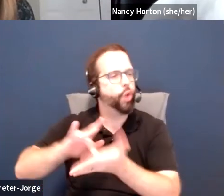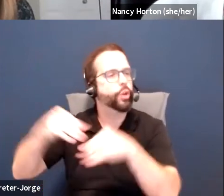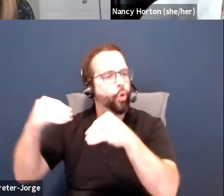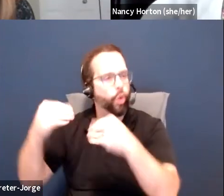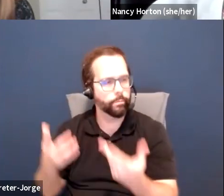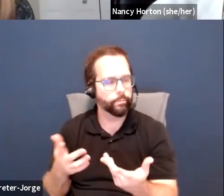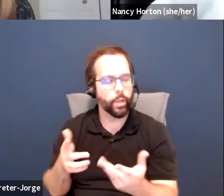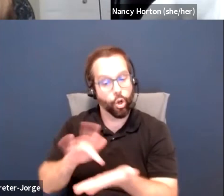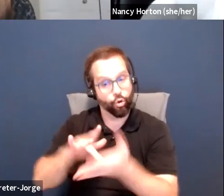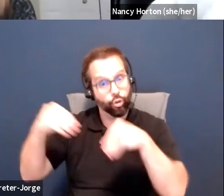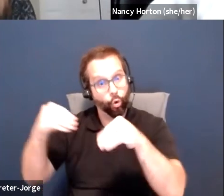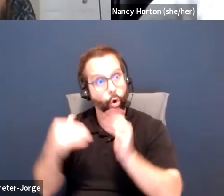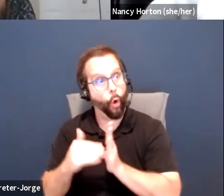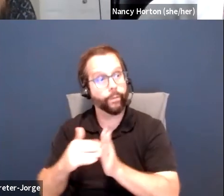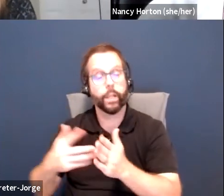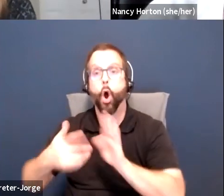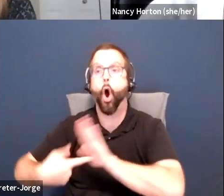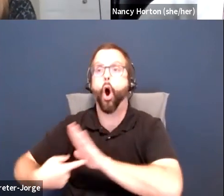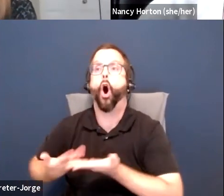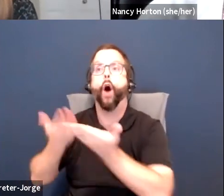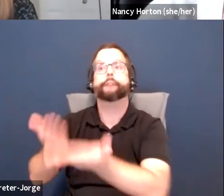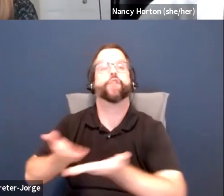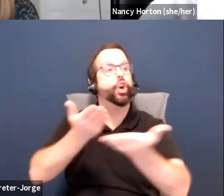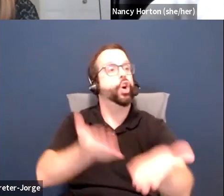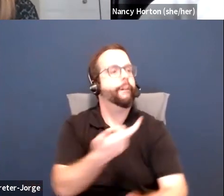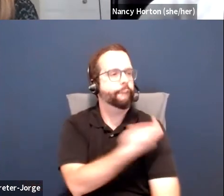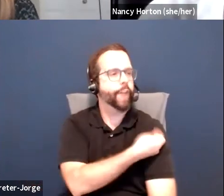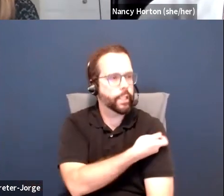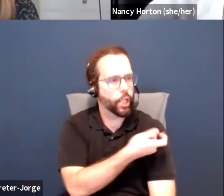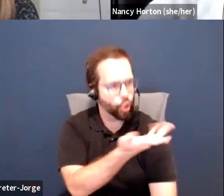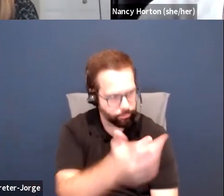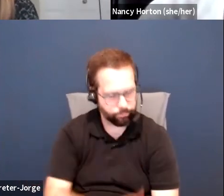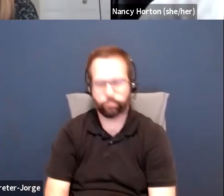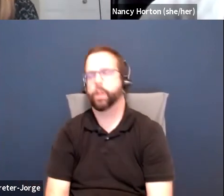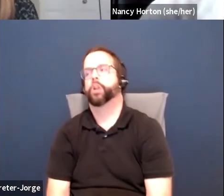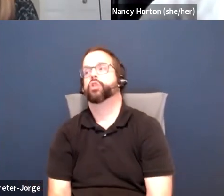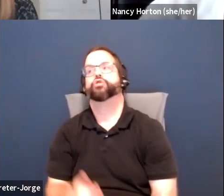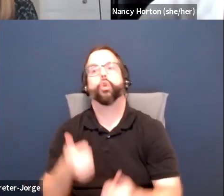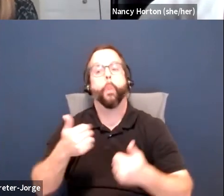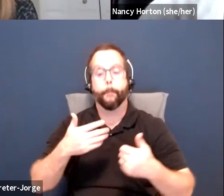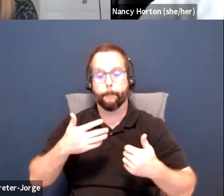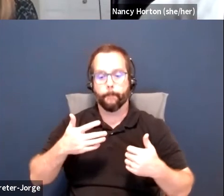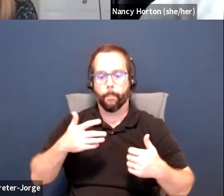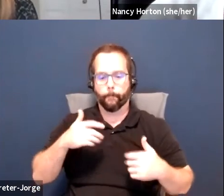private businesses, including drugstores, it's a great example, they